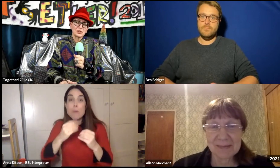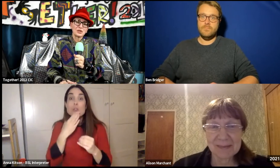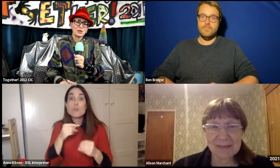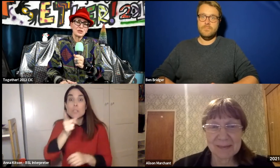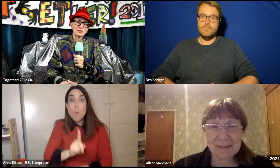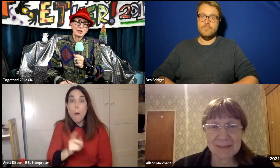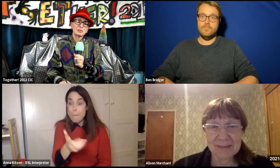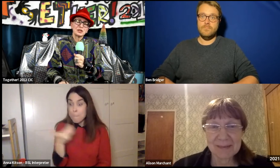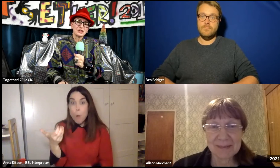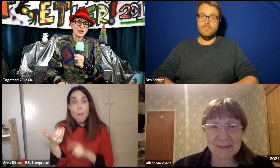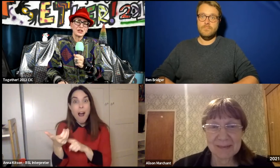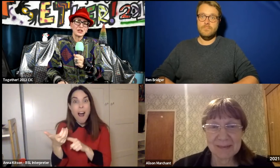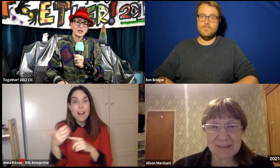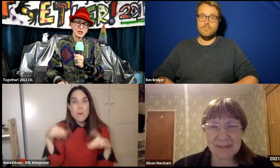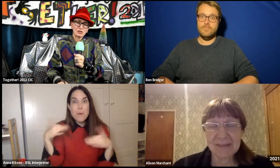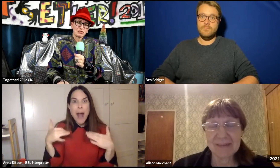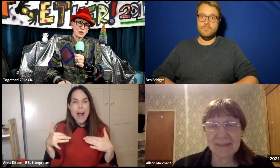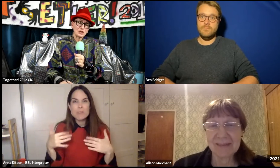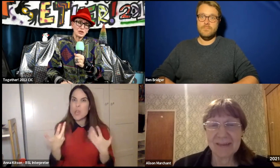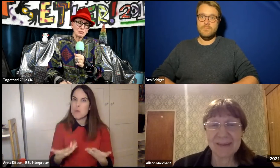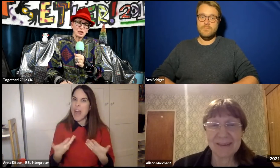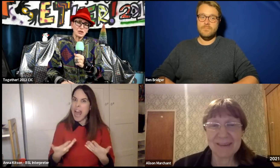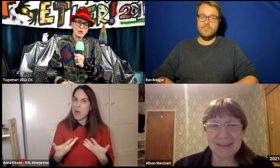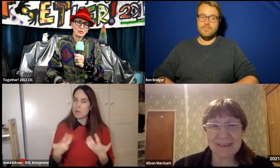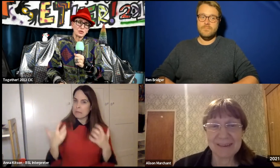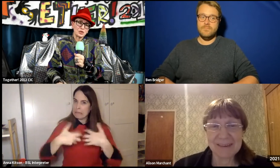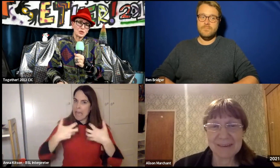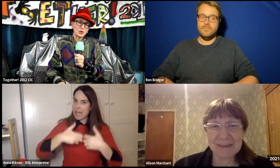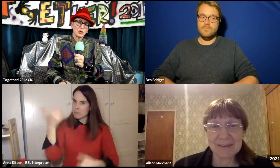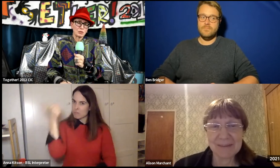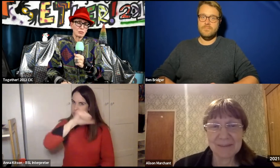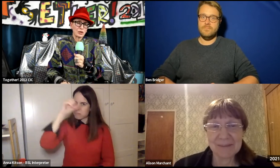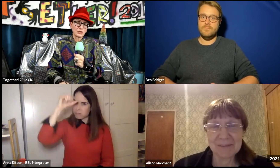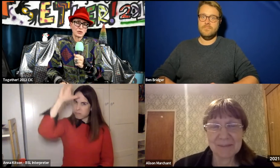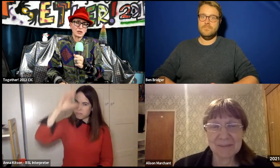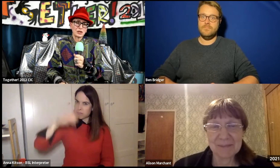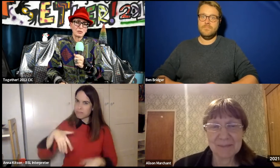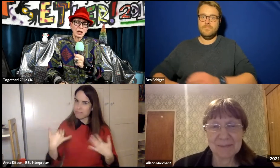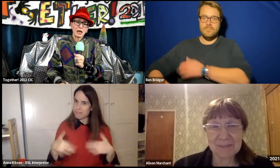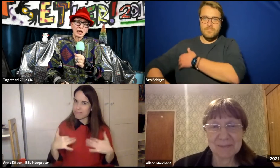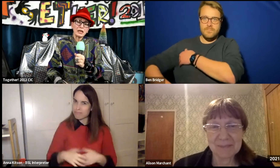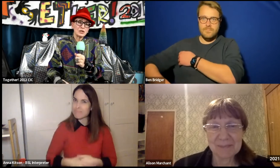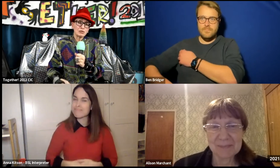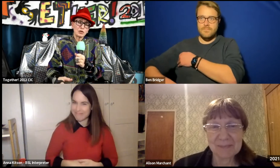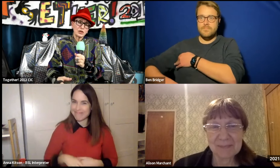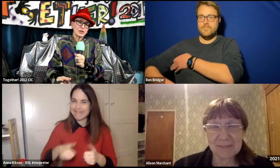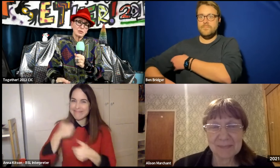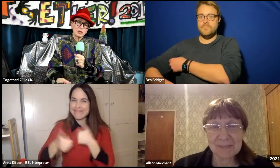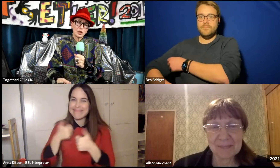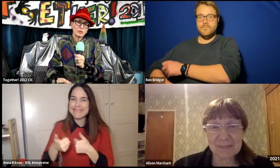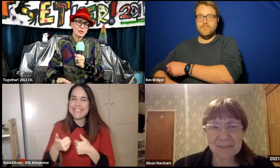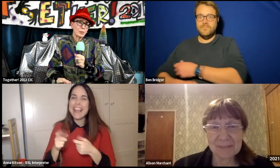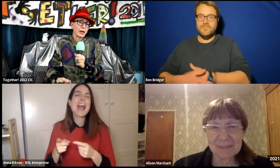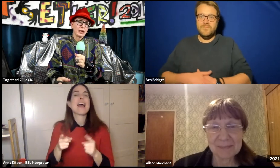So incredibly techy and running big conference calls for poetry club, and writing poems.